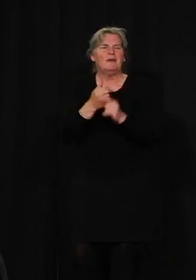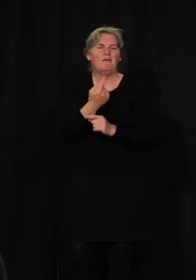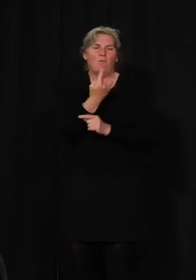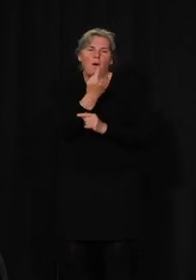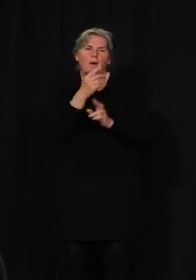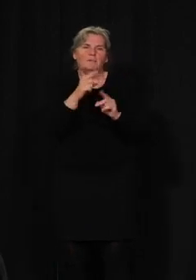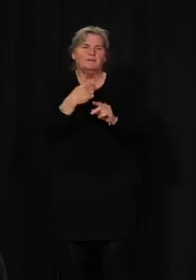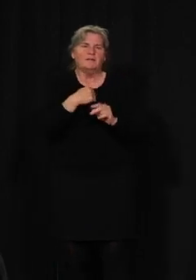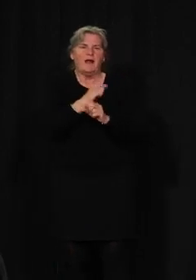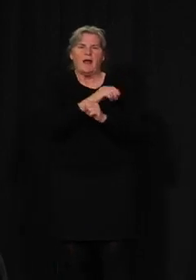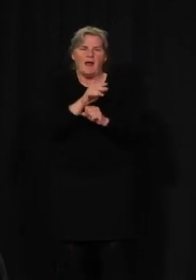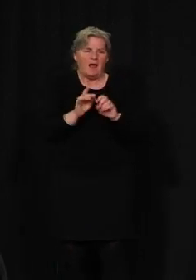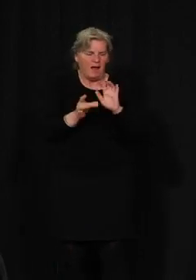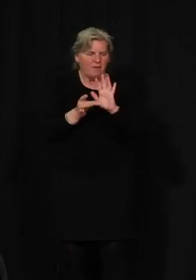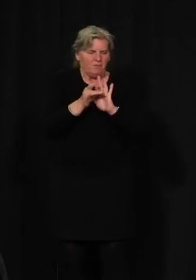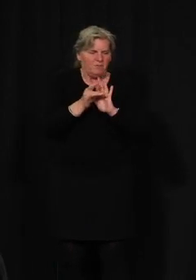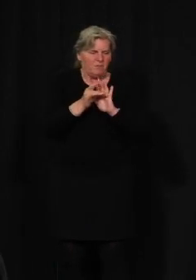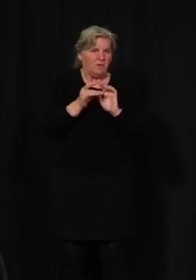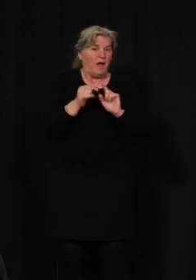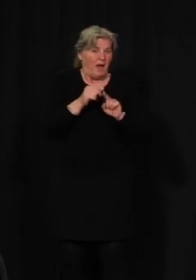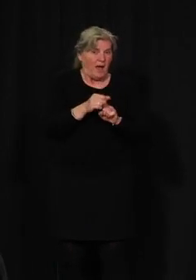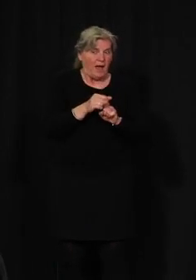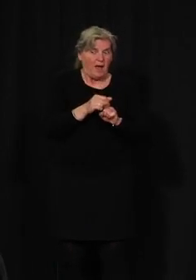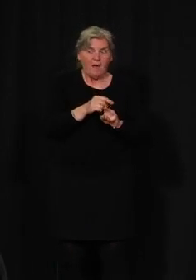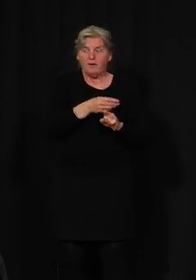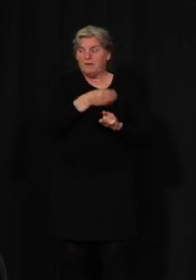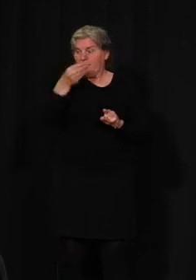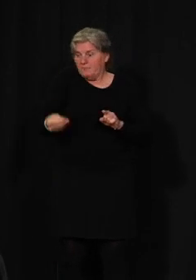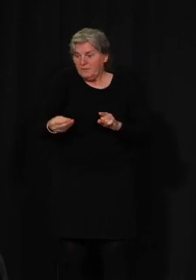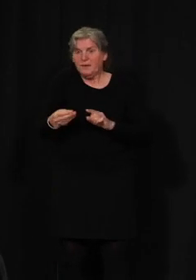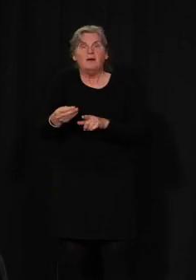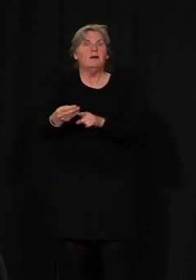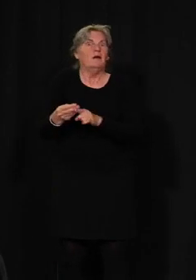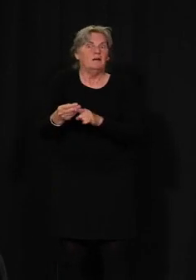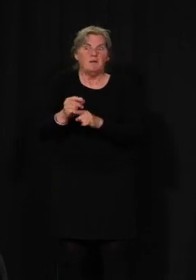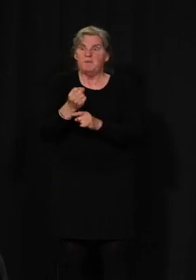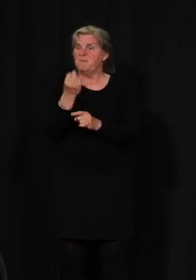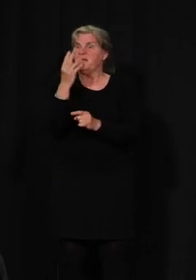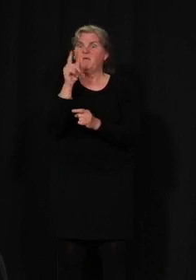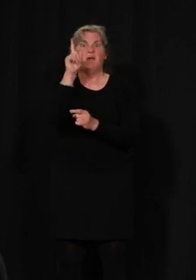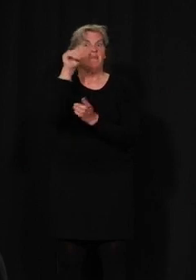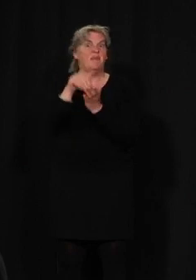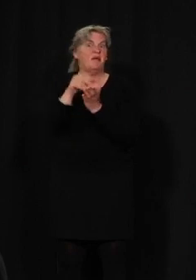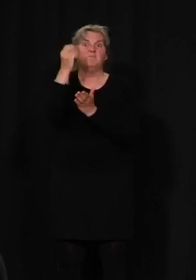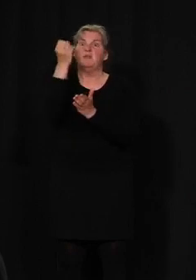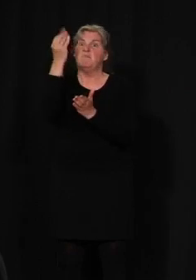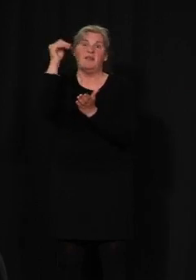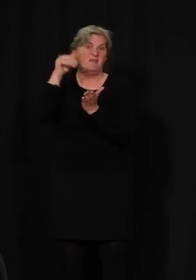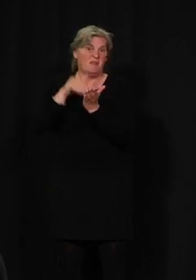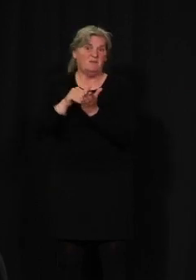thousands of visitors before you would have a single extra case f COVID associated with opening up the border.